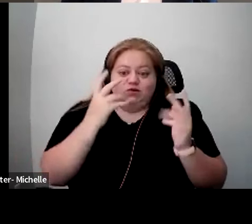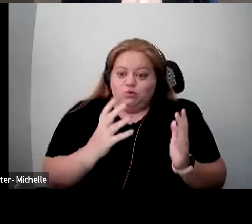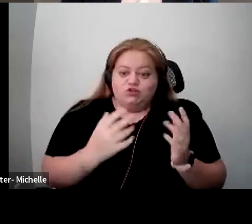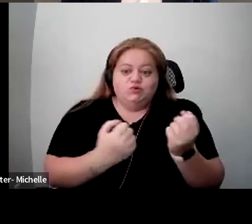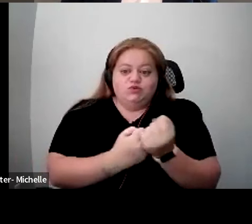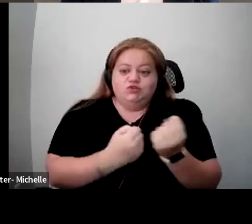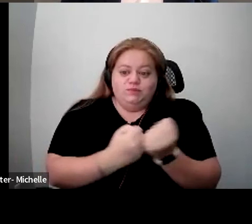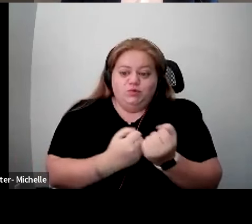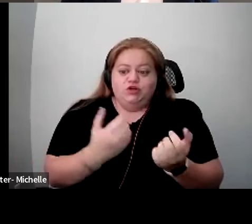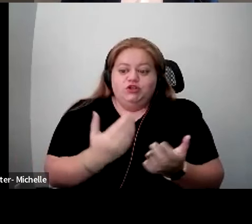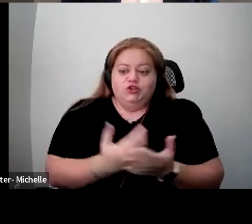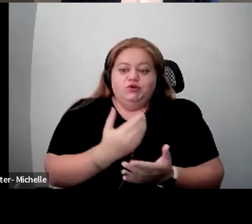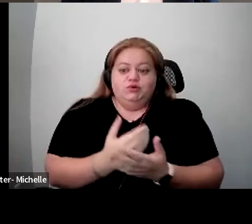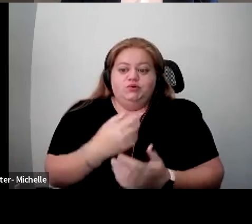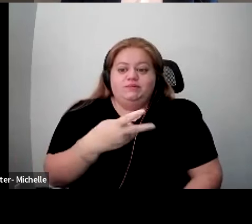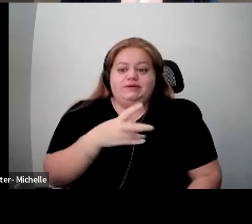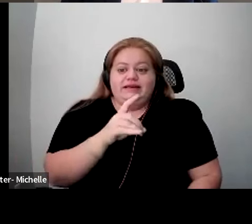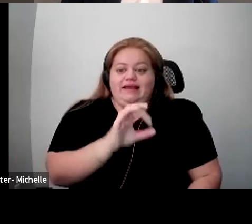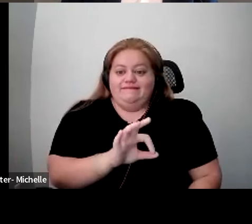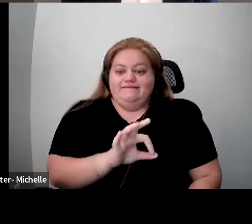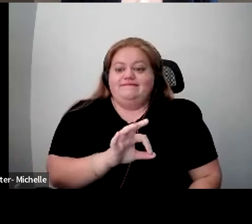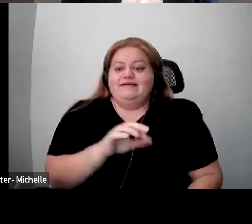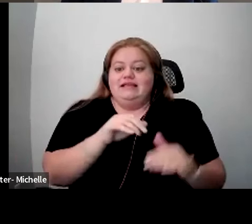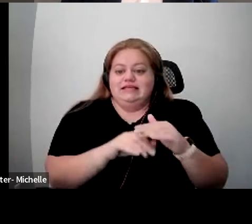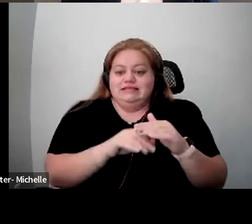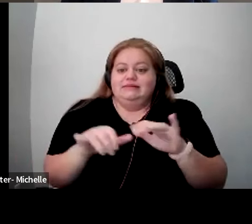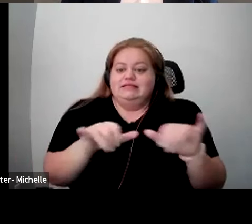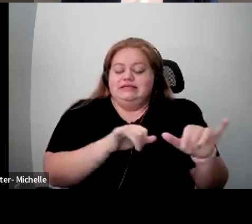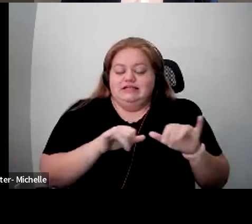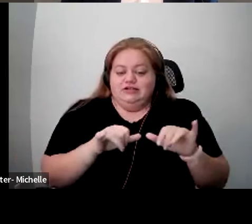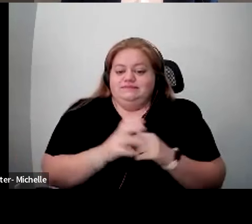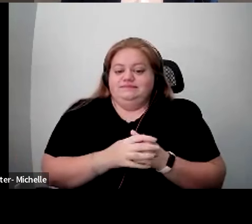the new PDF/UA as a accessibility standard.